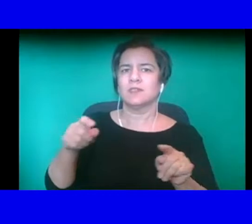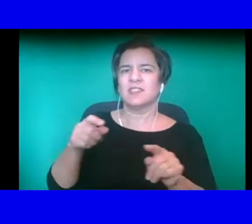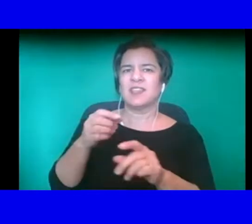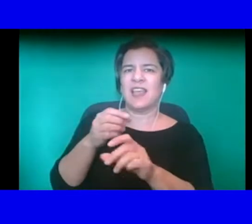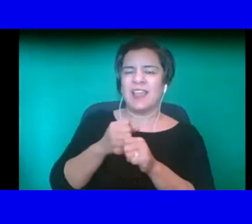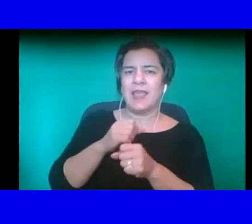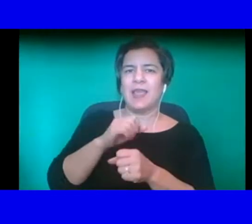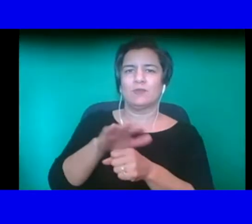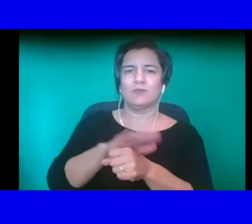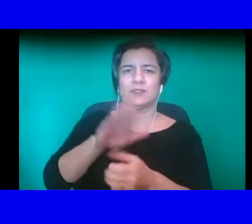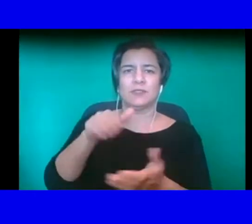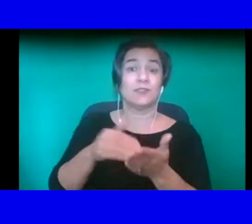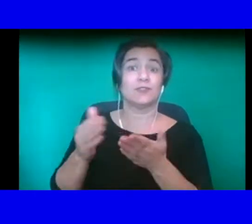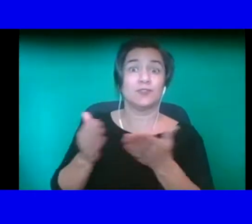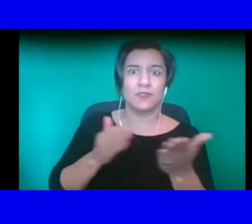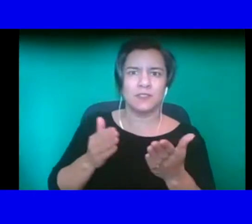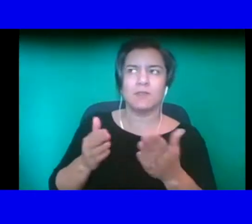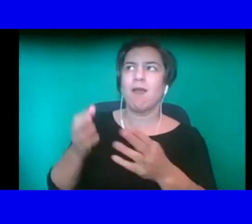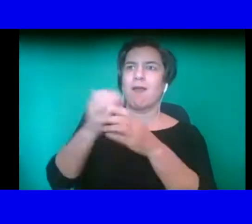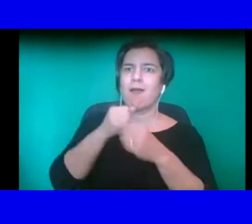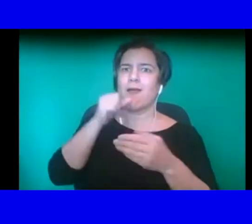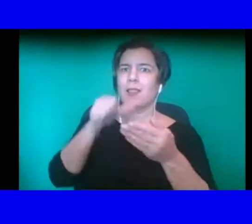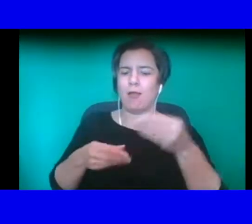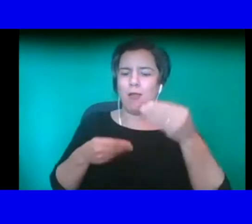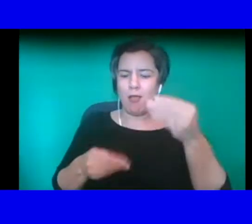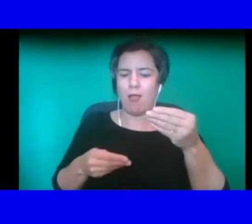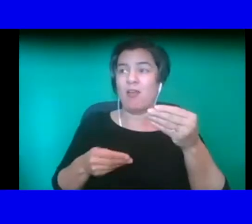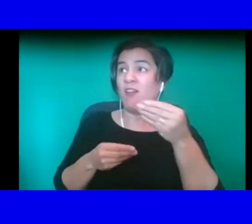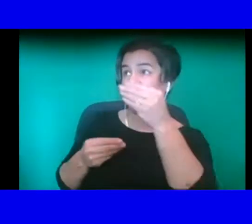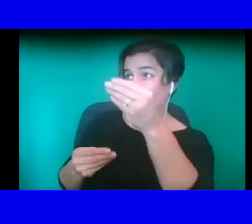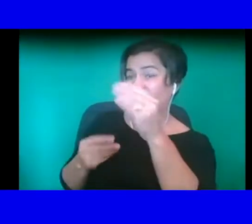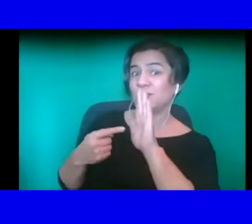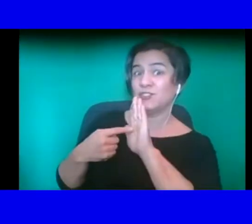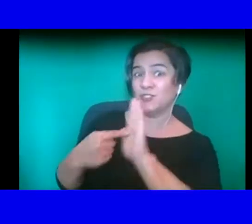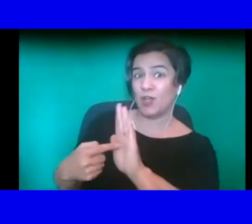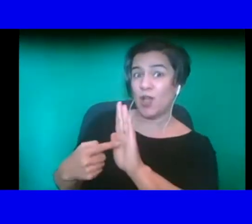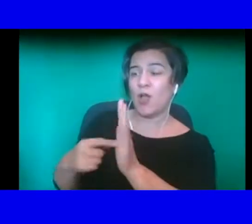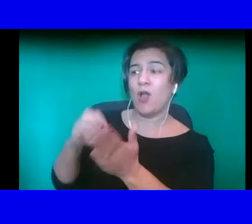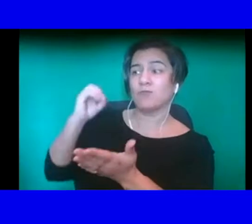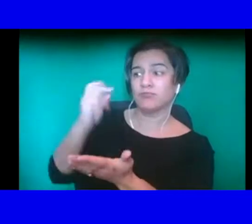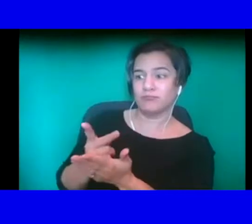They're going to be able to use this letter to verify that they are a person